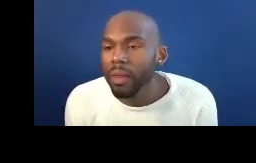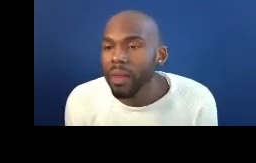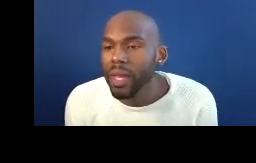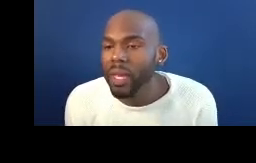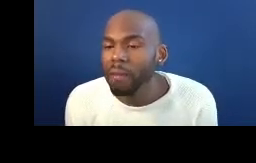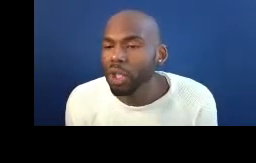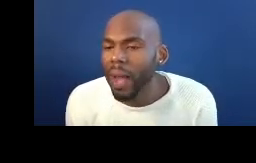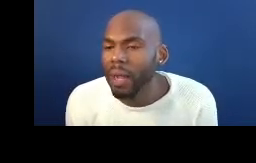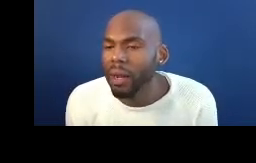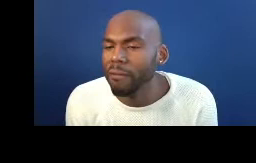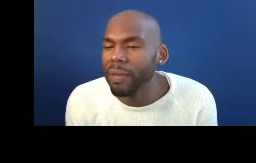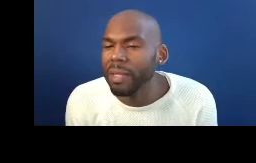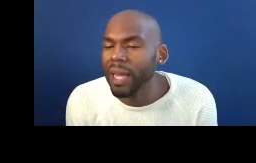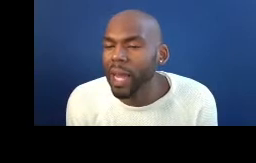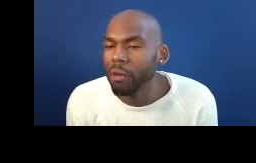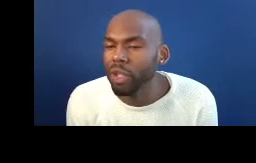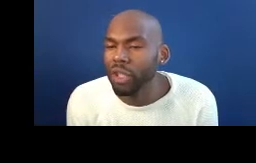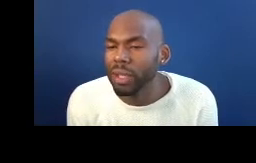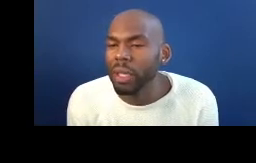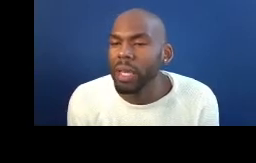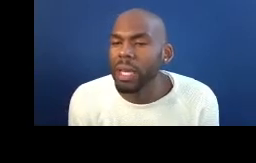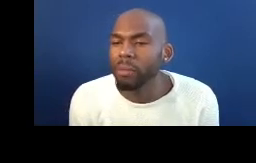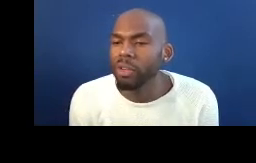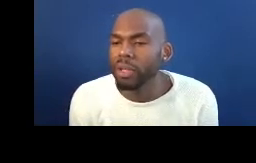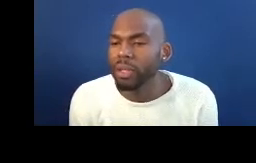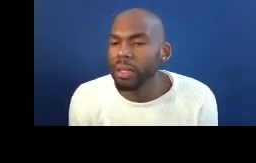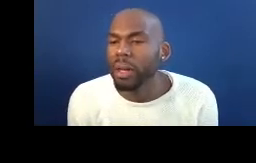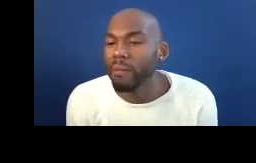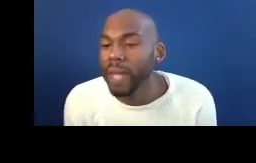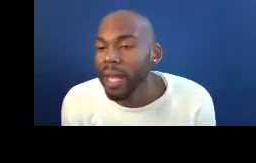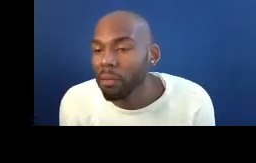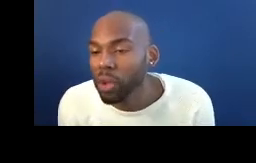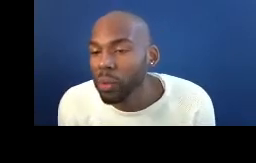they keep track of sign languages and emergences of sign language through their